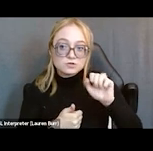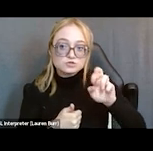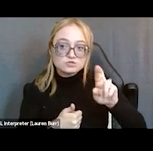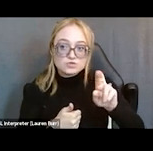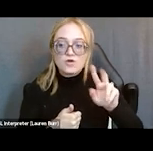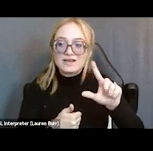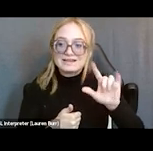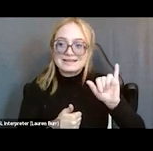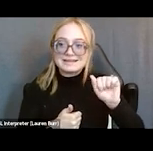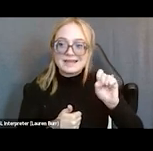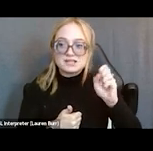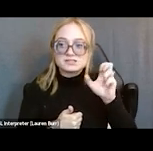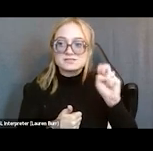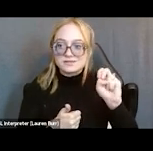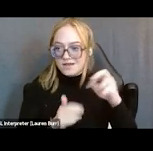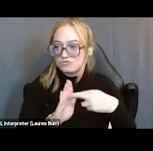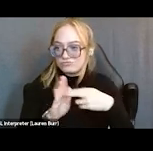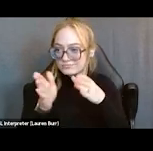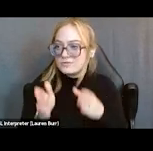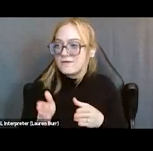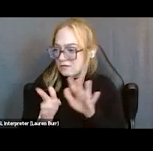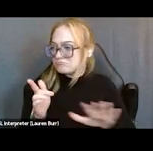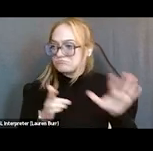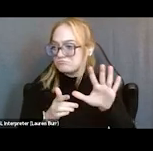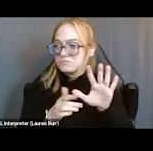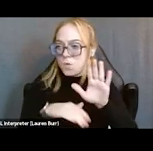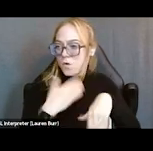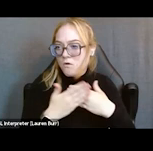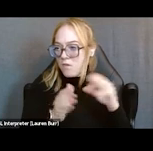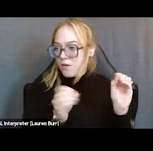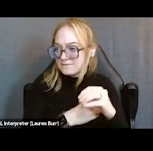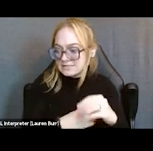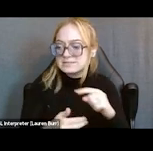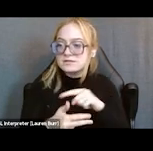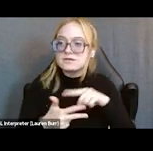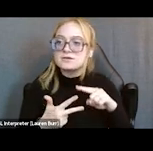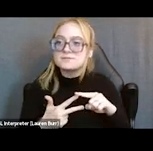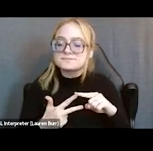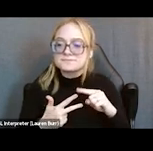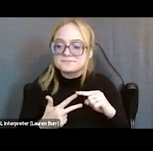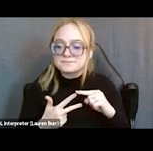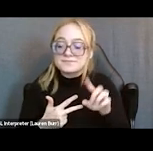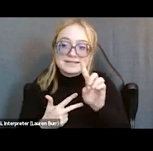within all the field offices that we also have, you know, the DDS Pro,